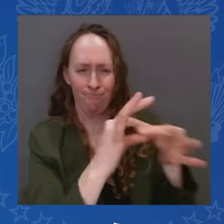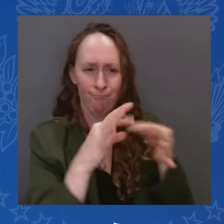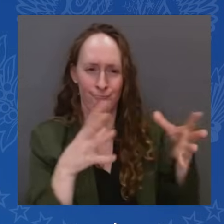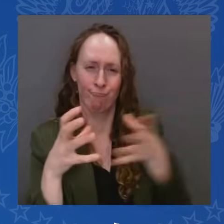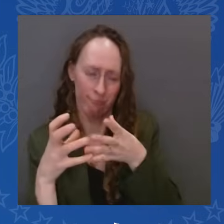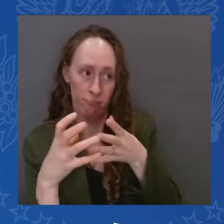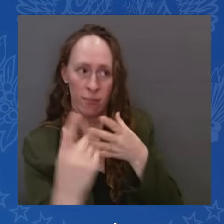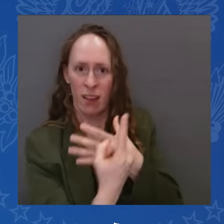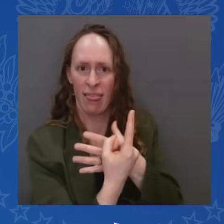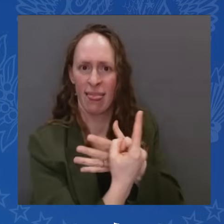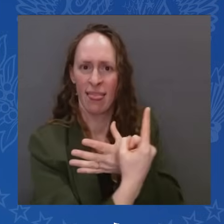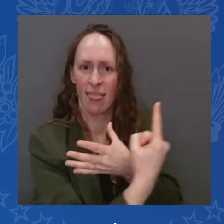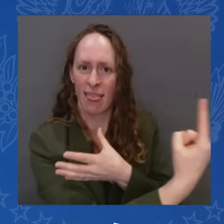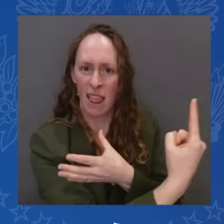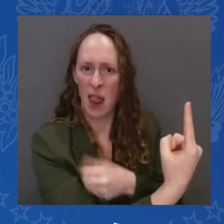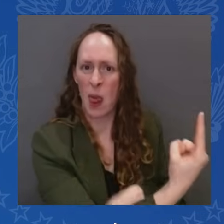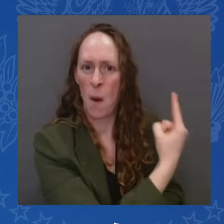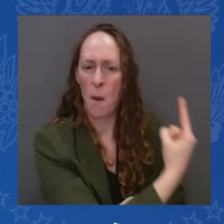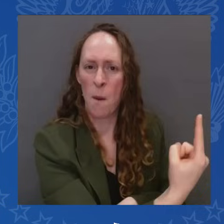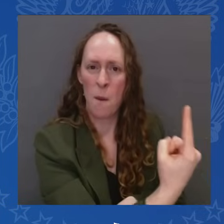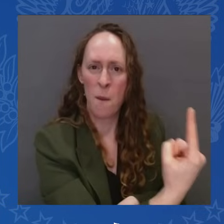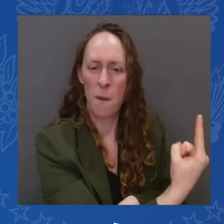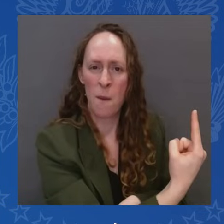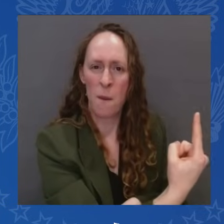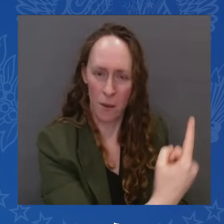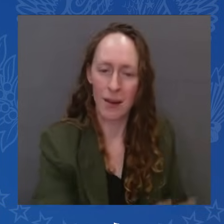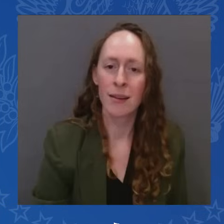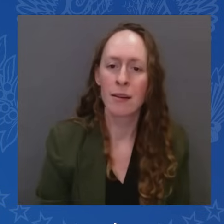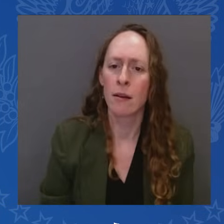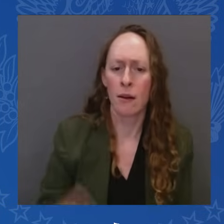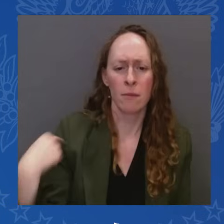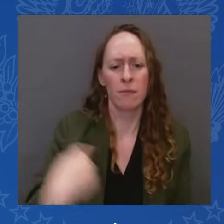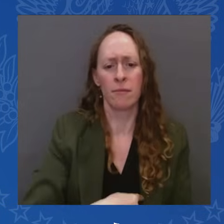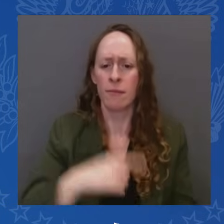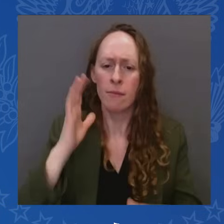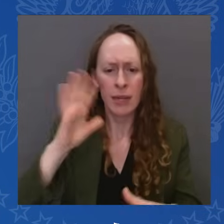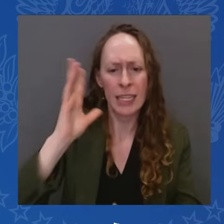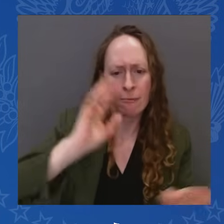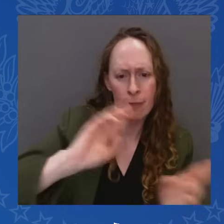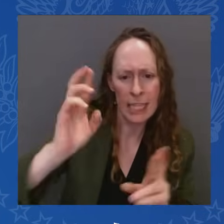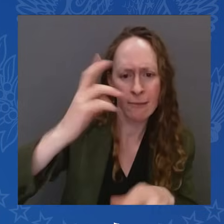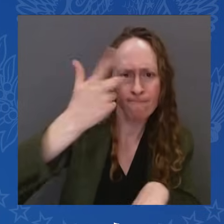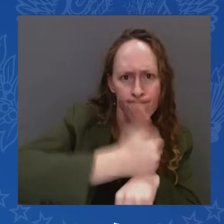Today's discussions in the White House and in Congress, across both parties and both chambers,